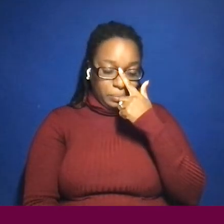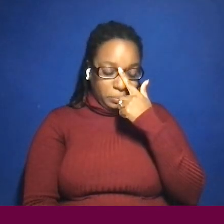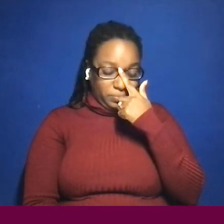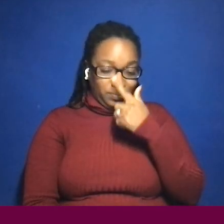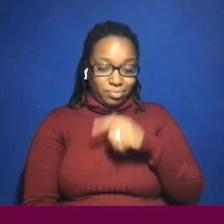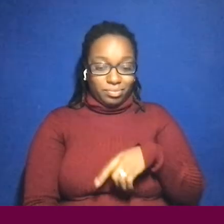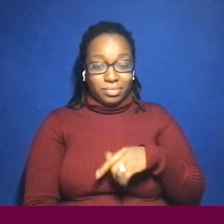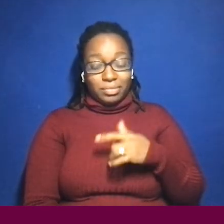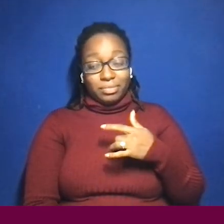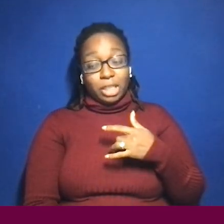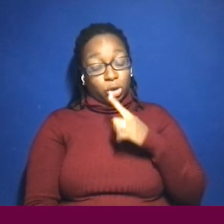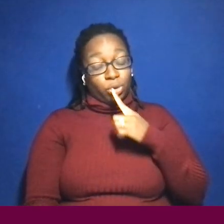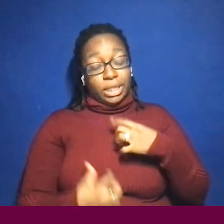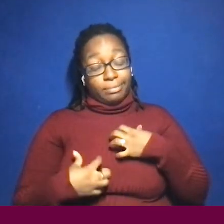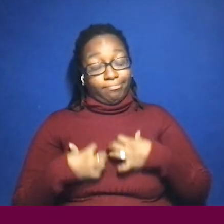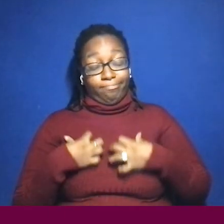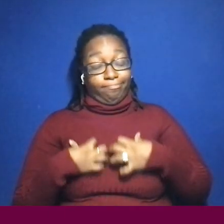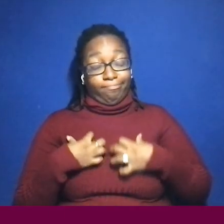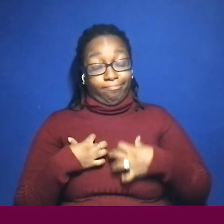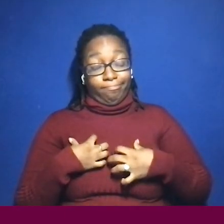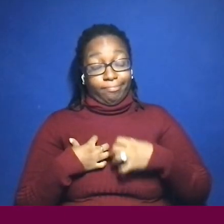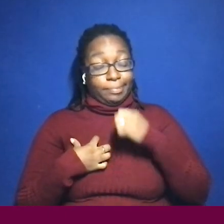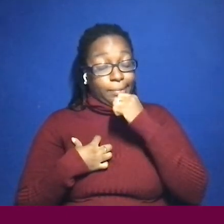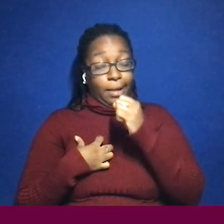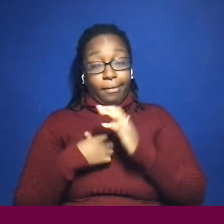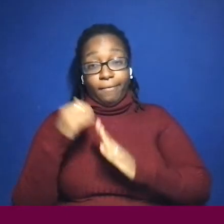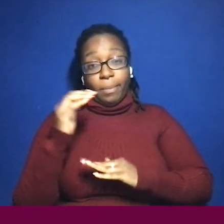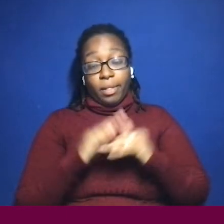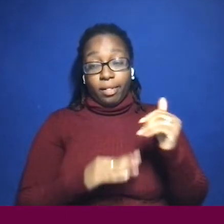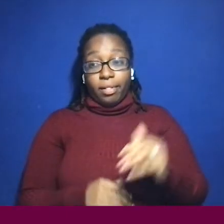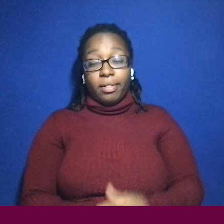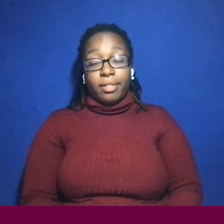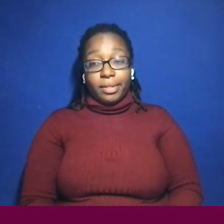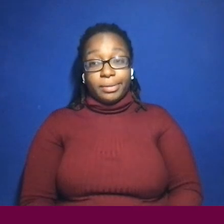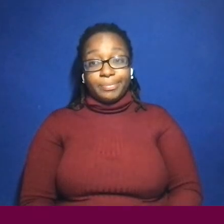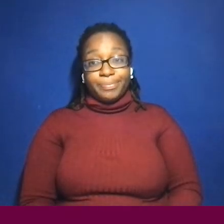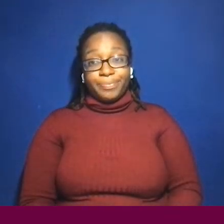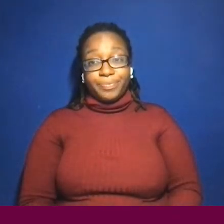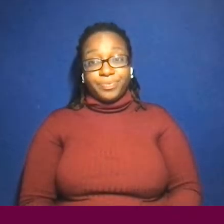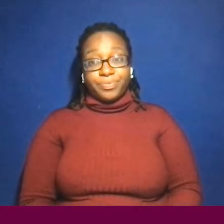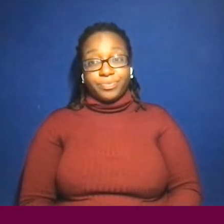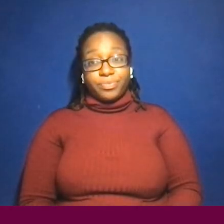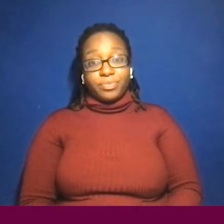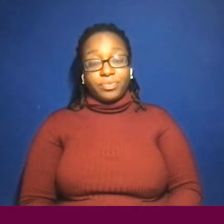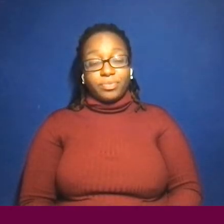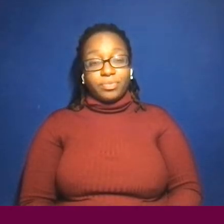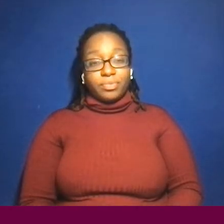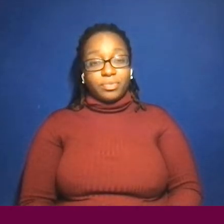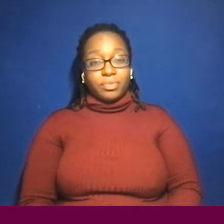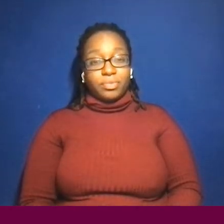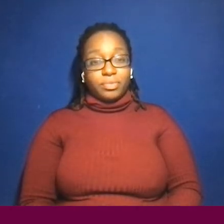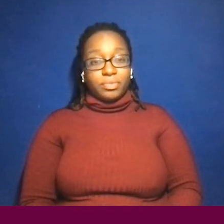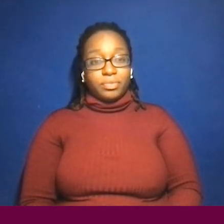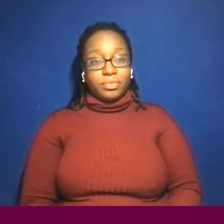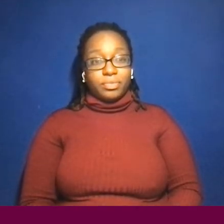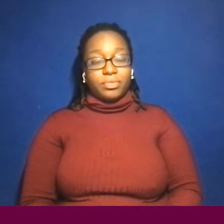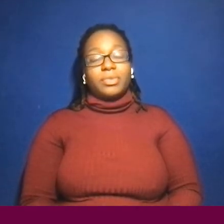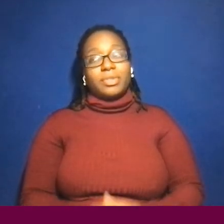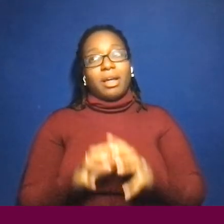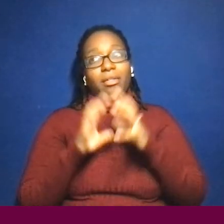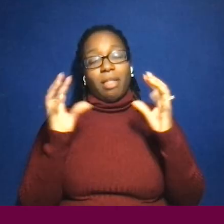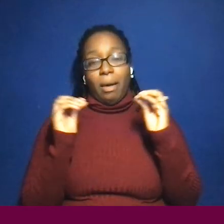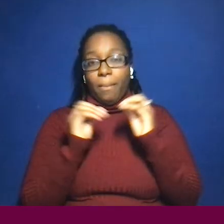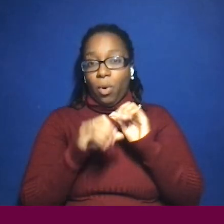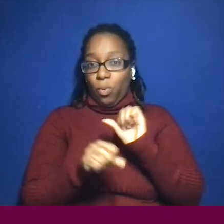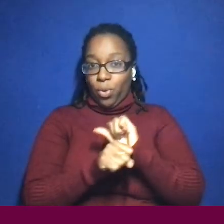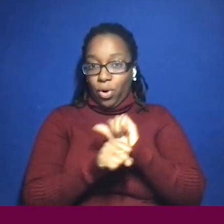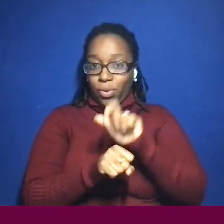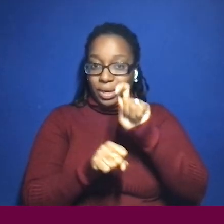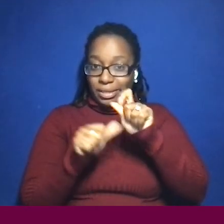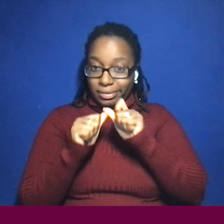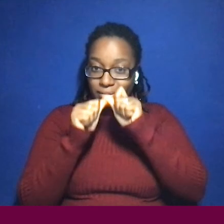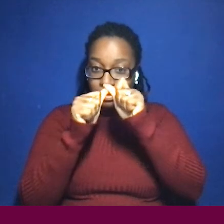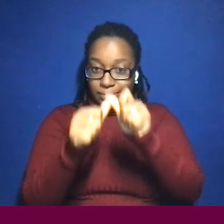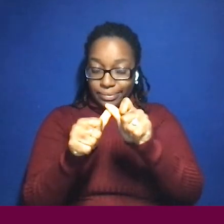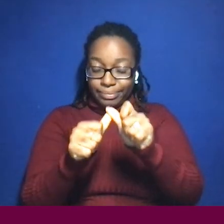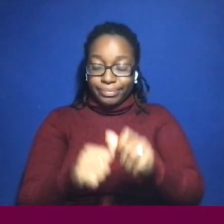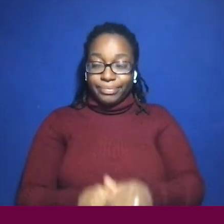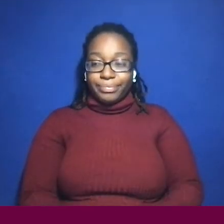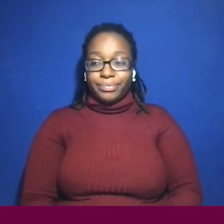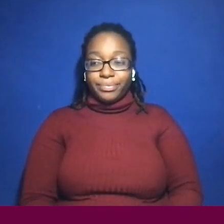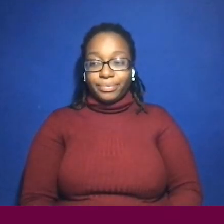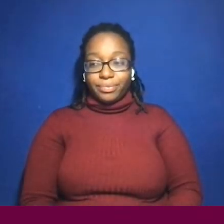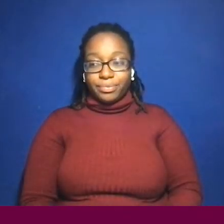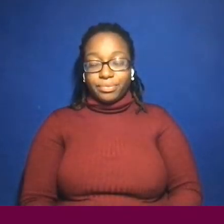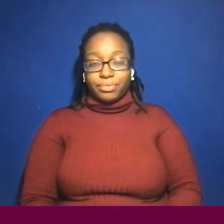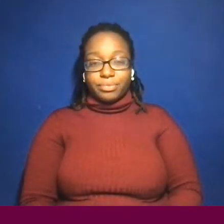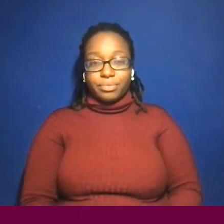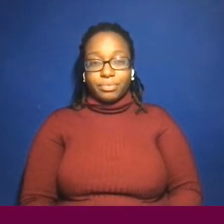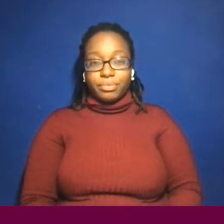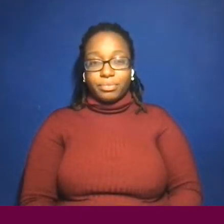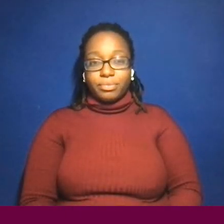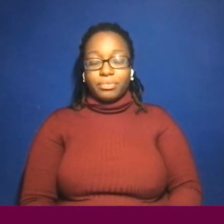incredibly disturbing to people and uncomfortable. And so much more work to be done. And I think